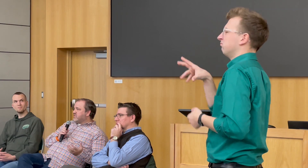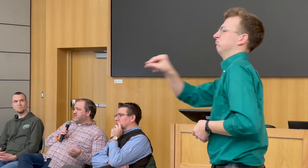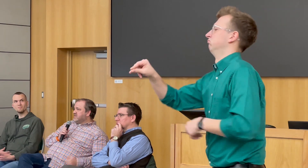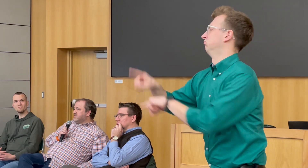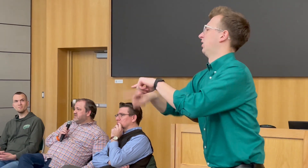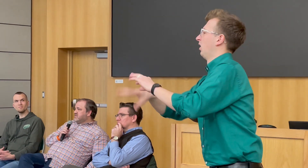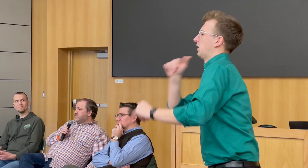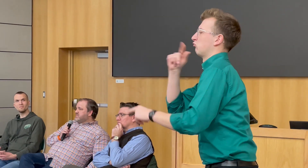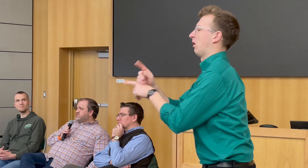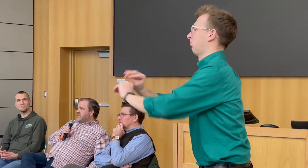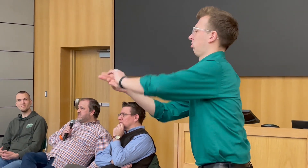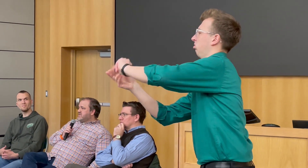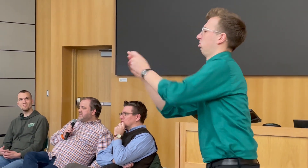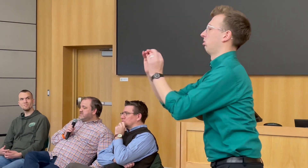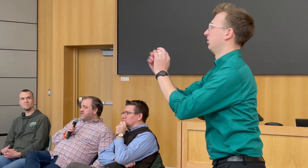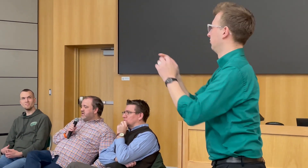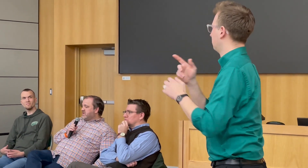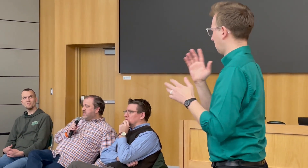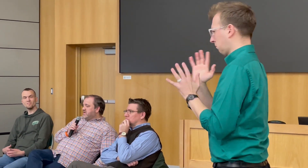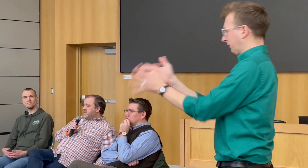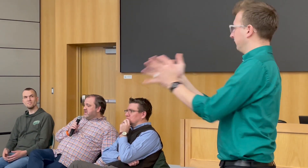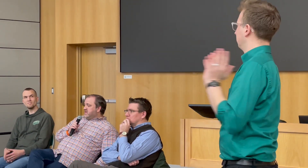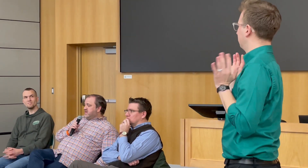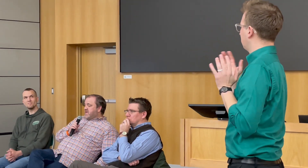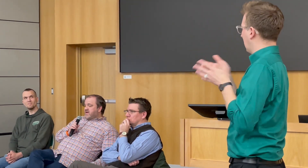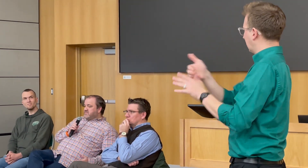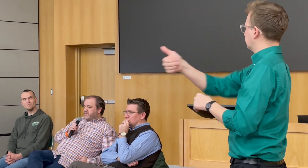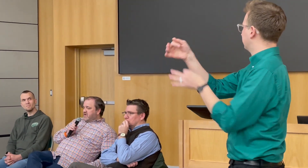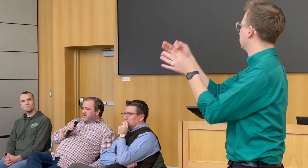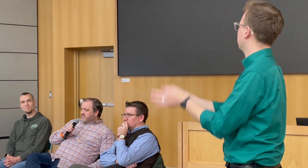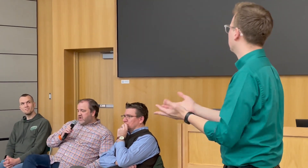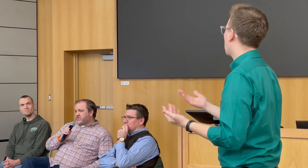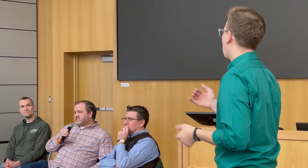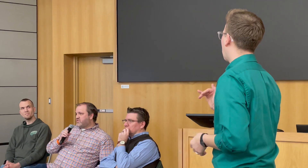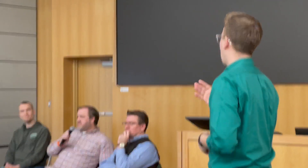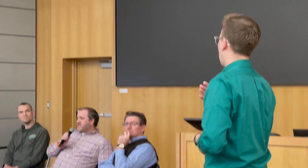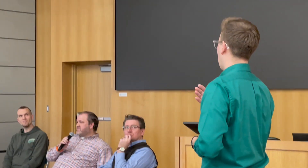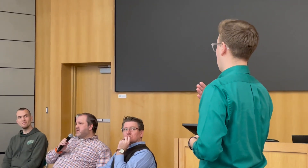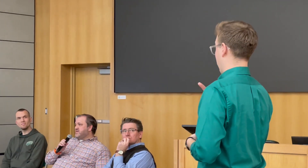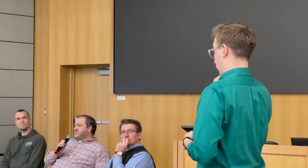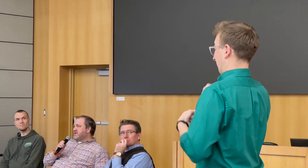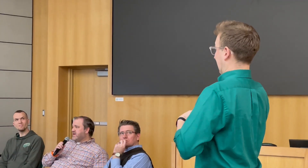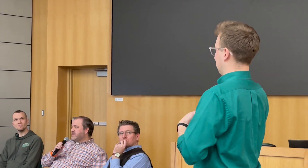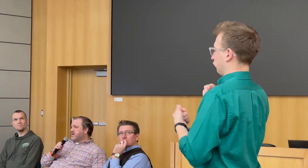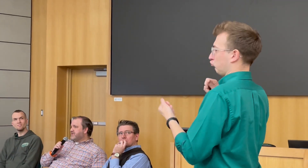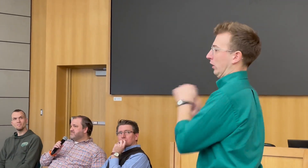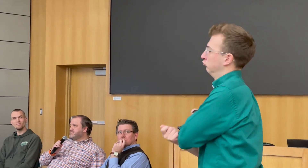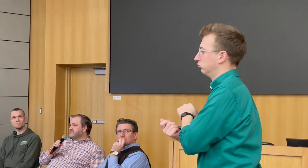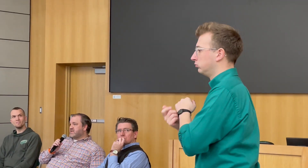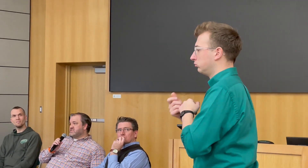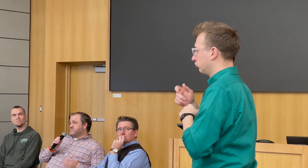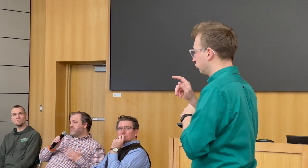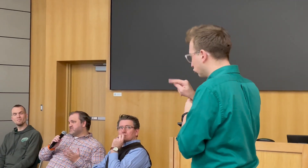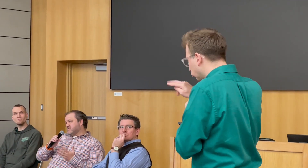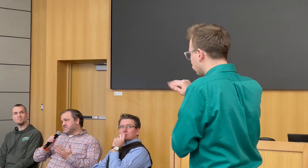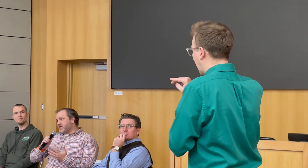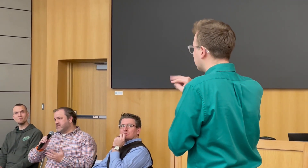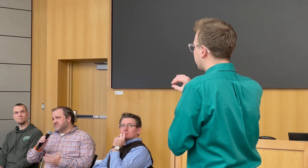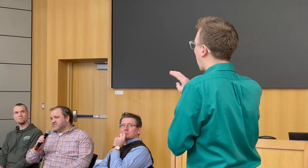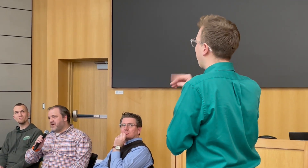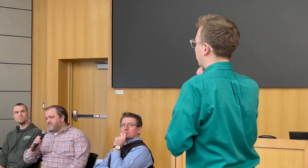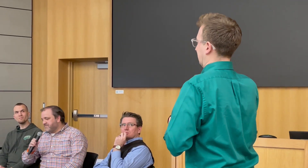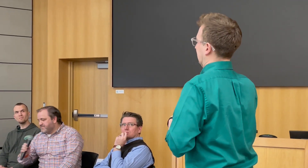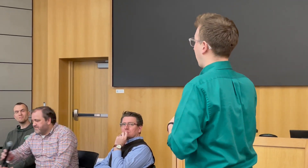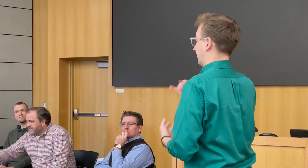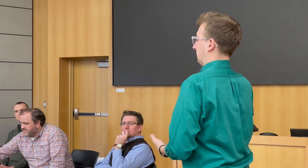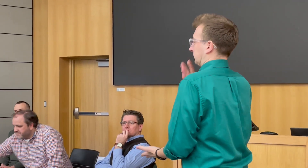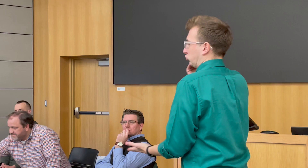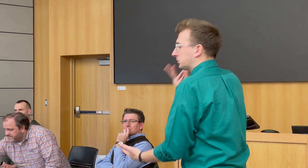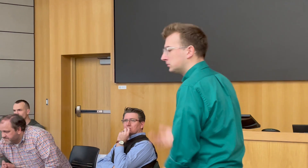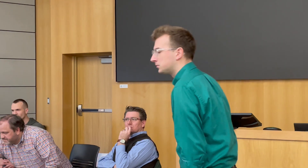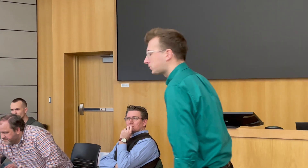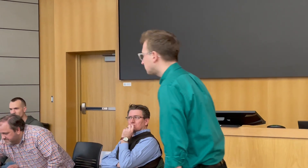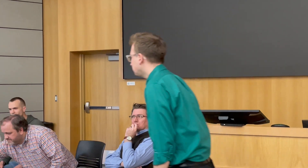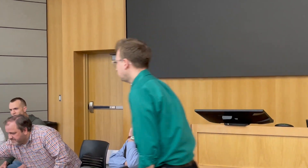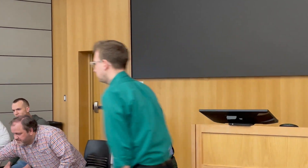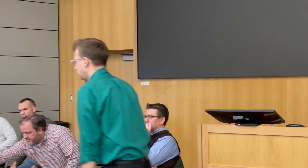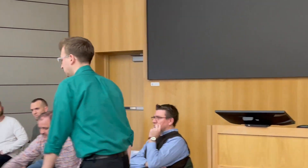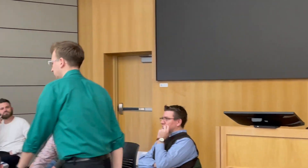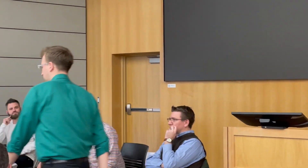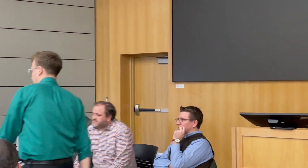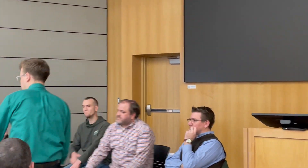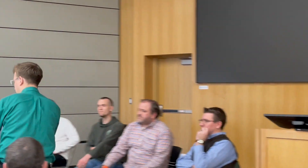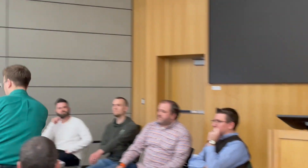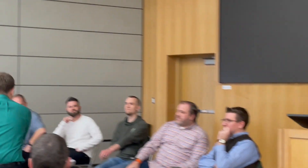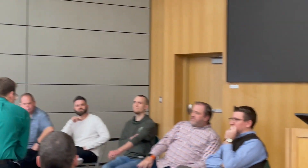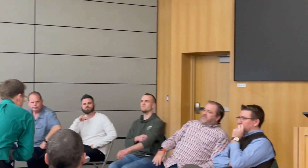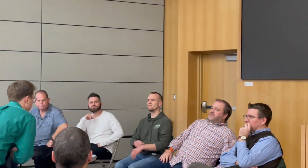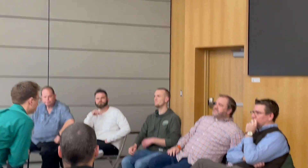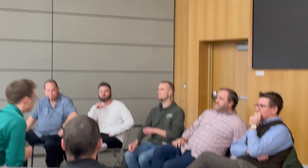or or so yeah very very transformative for me and U that's just my personal experience